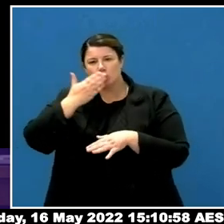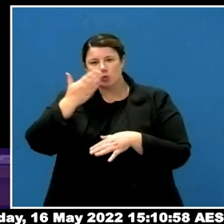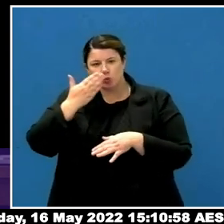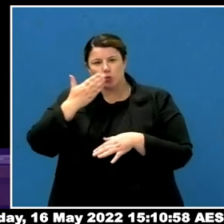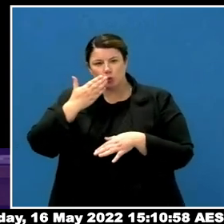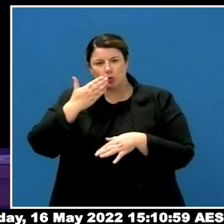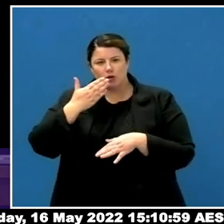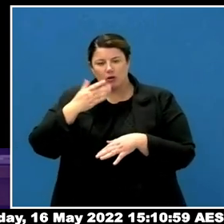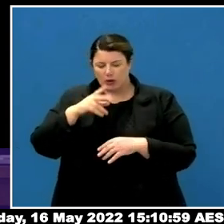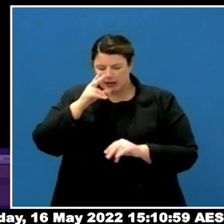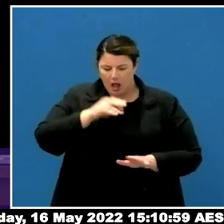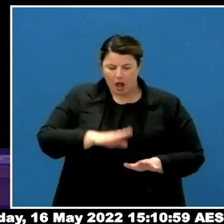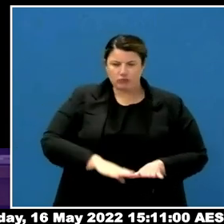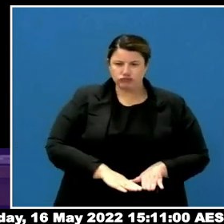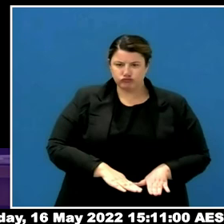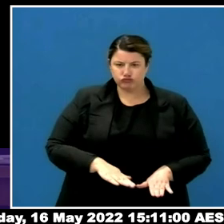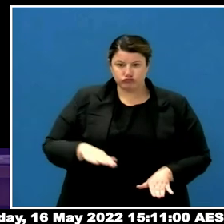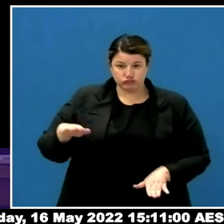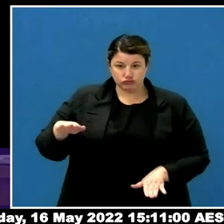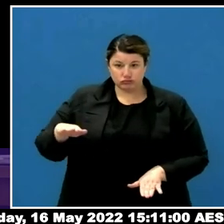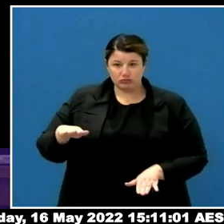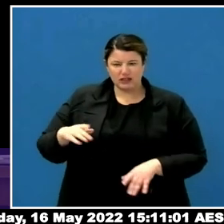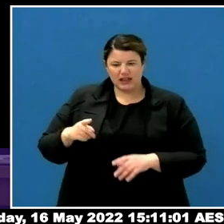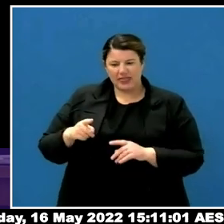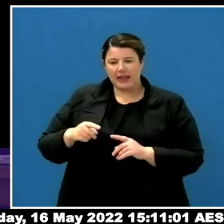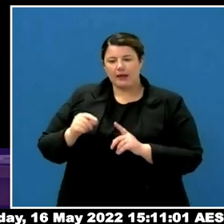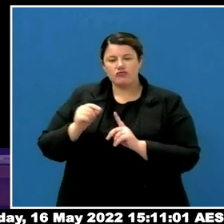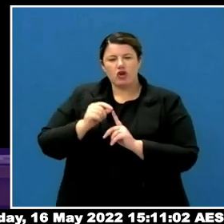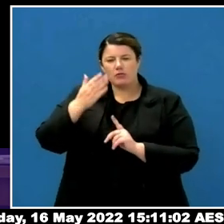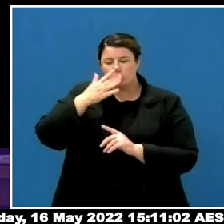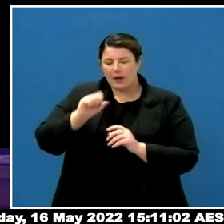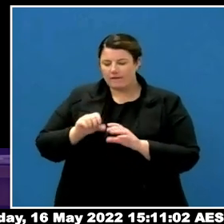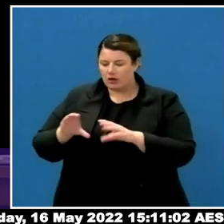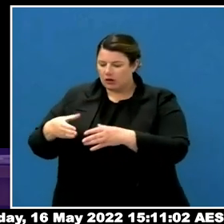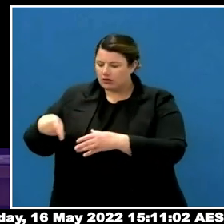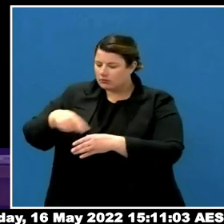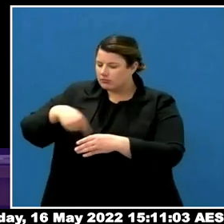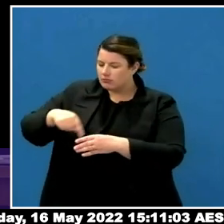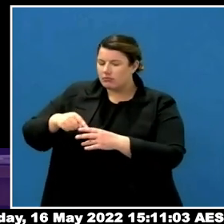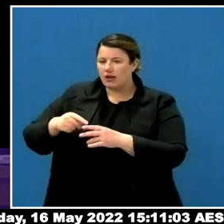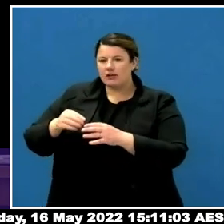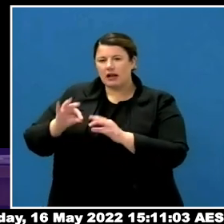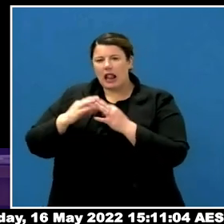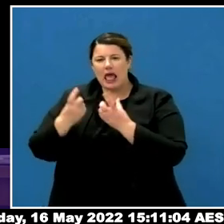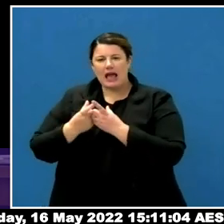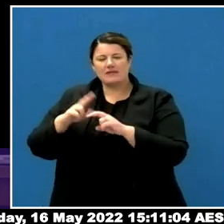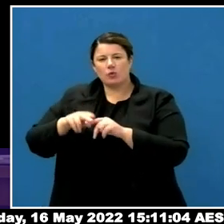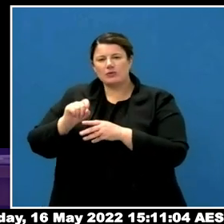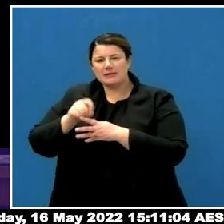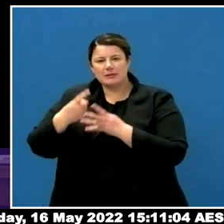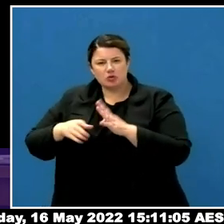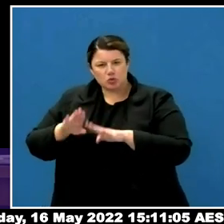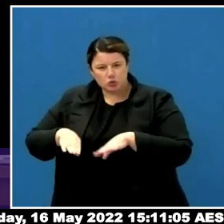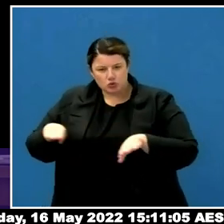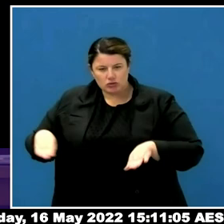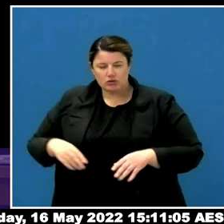supported class for primary school. Yes. Yeah. High school, he went to a school for students with disabilities and that's